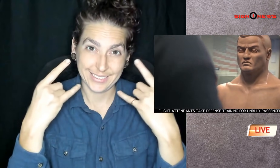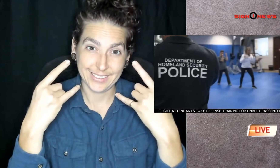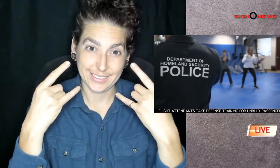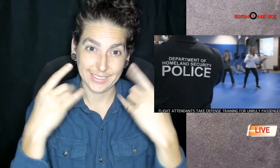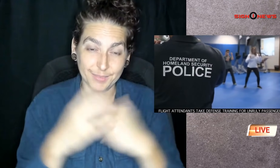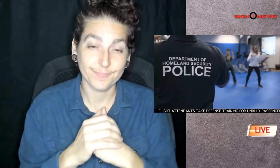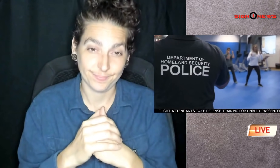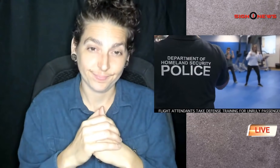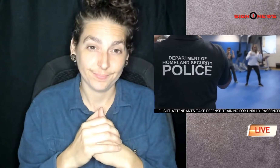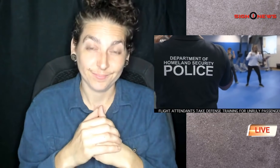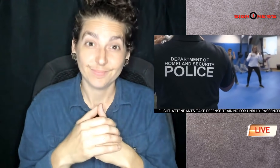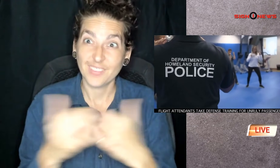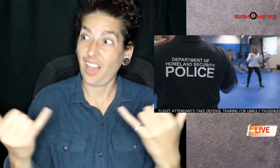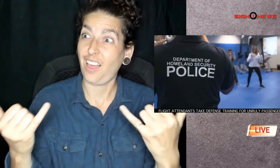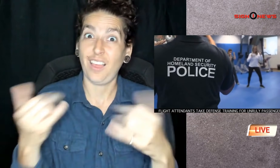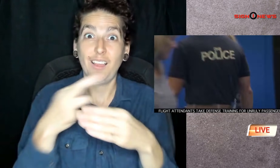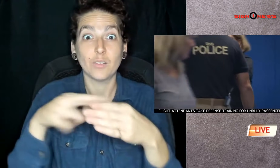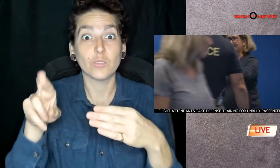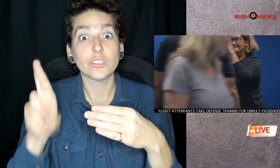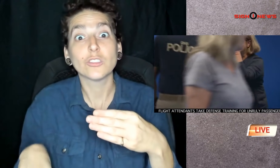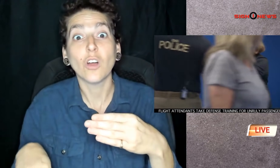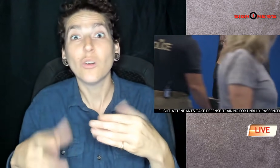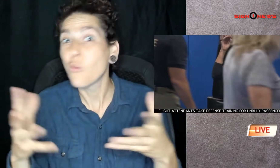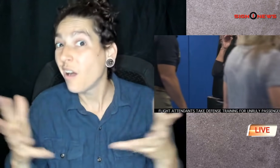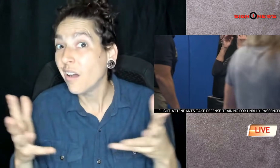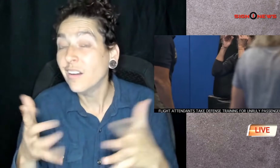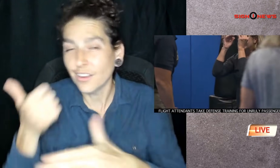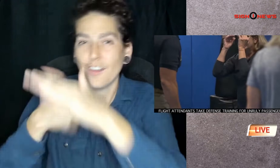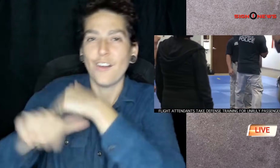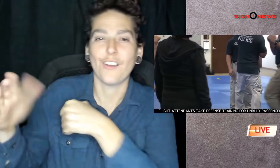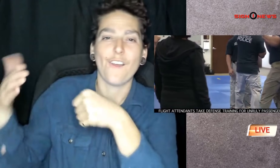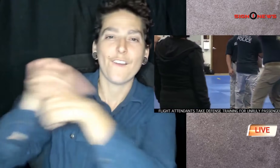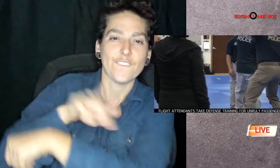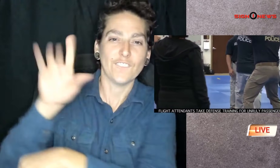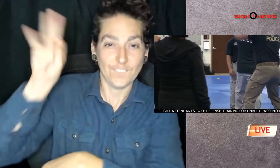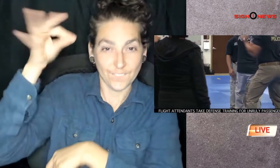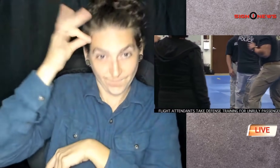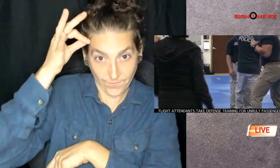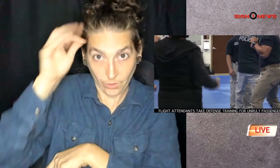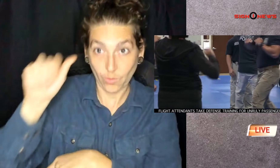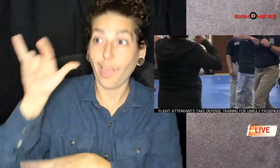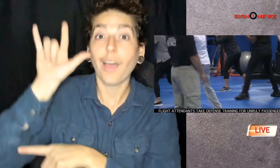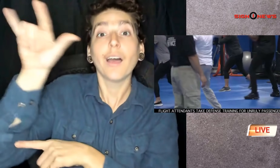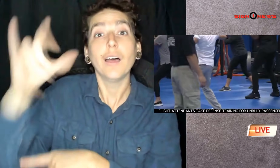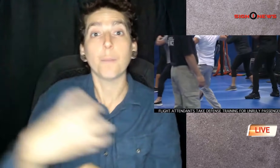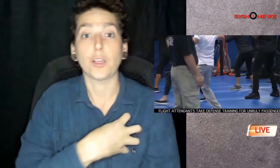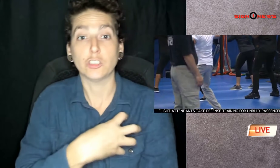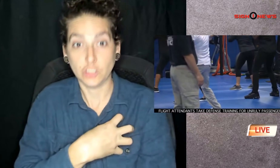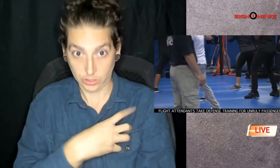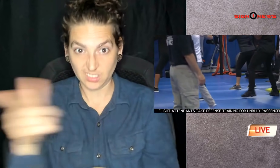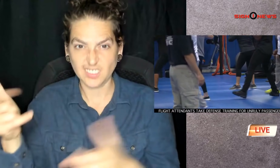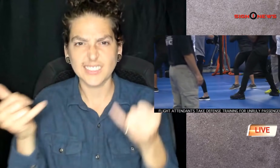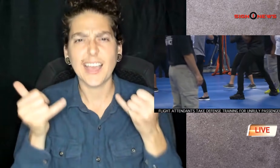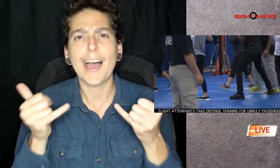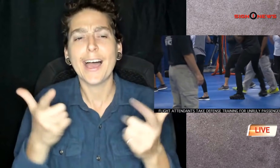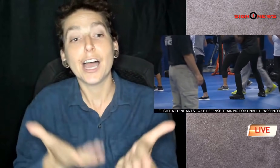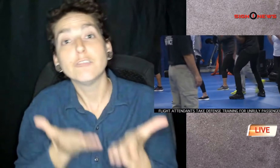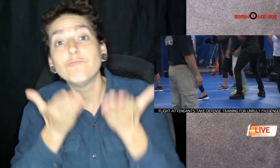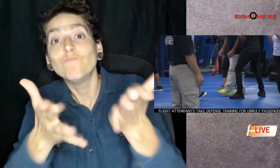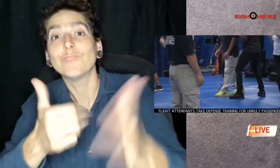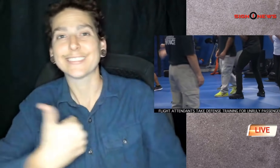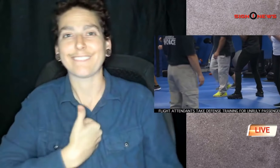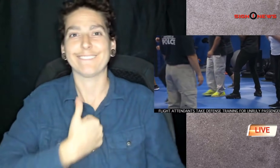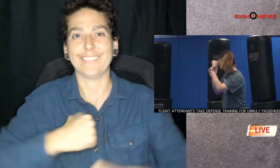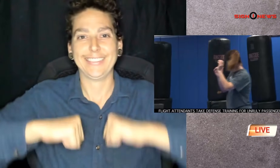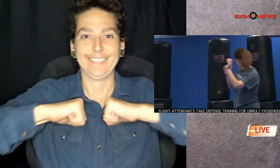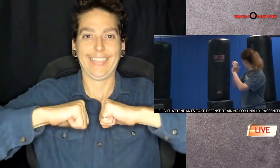wearing a mask as a result undercover federal air marshals are now offering self-defense